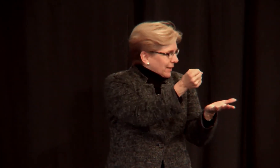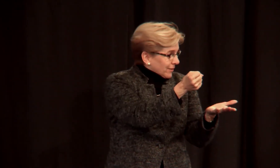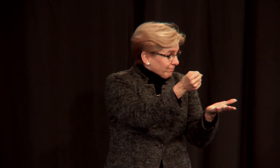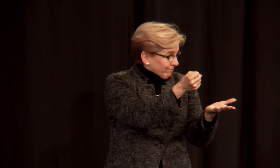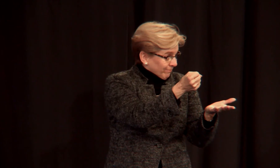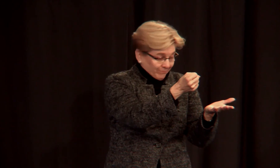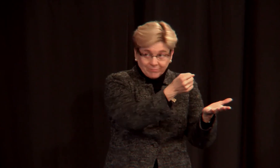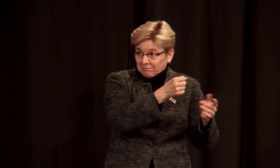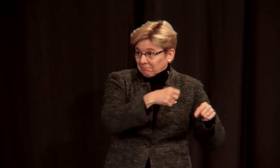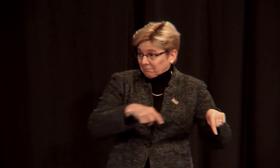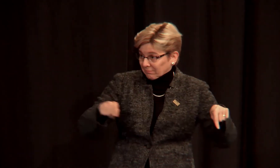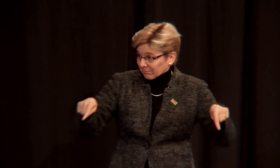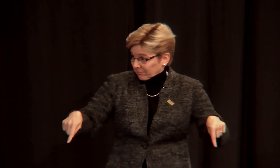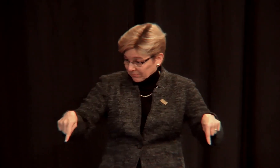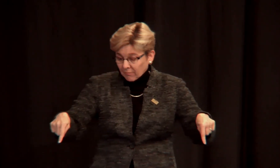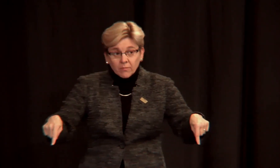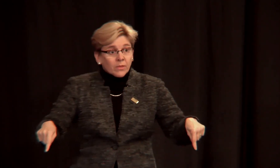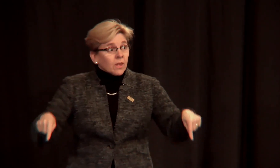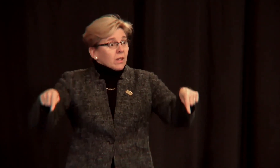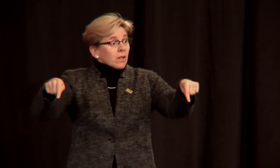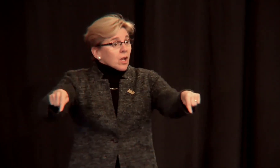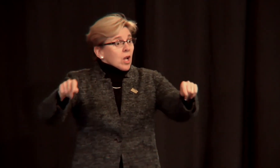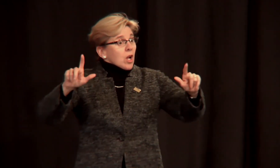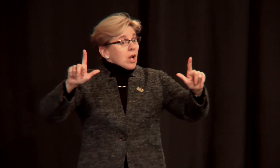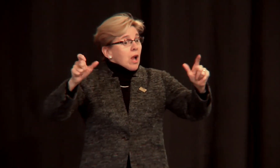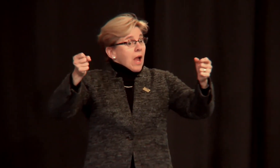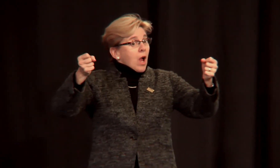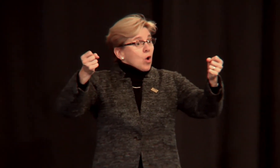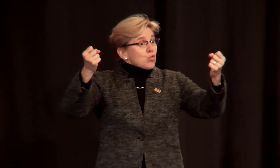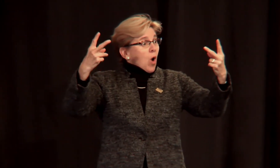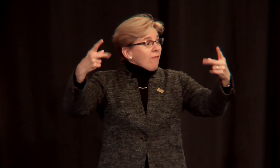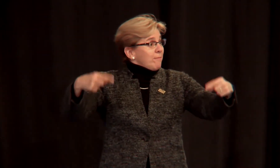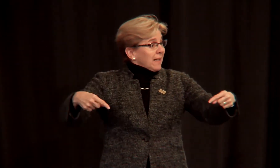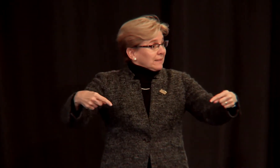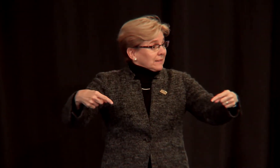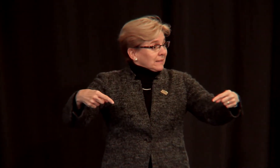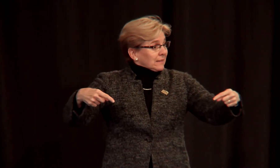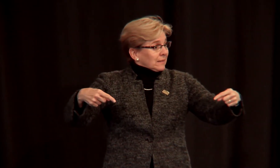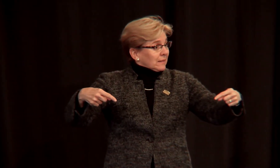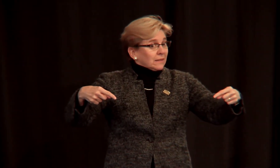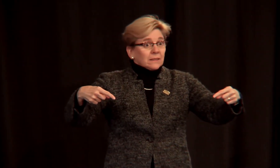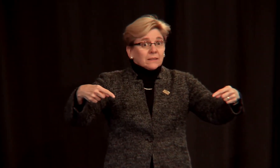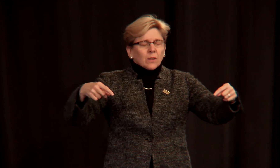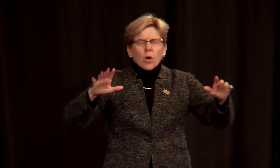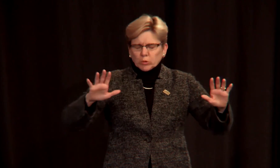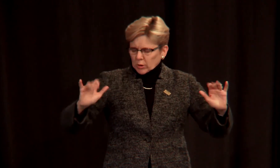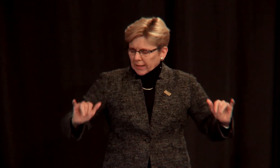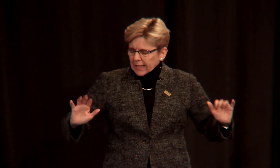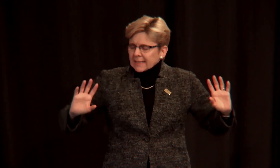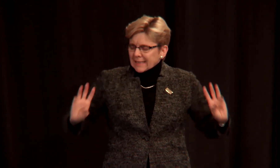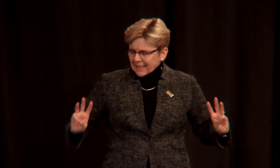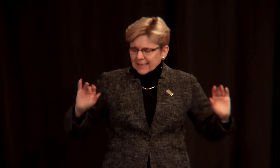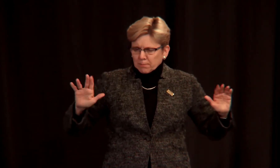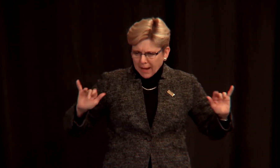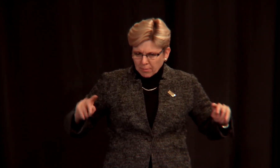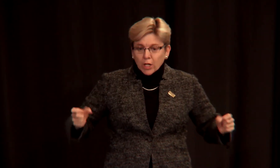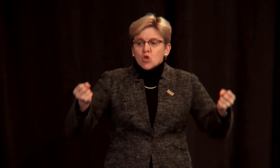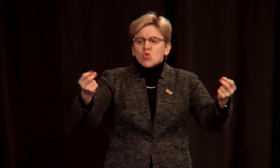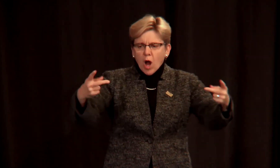single words Mama, Dada, milk and by 12 months, oh wait, sorry, sorry, sorry, six months is babbling,